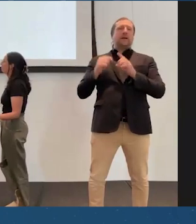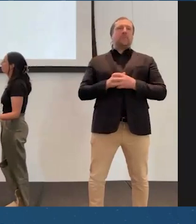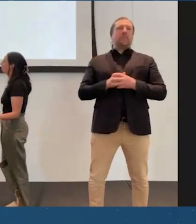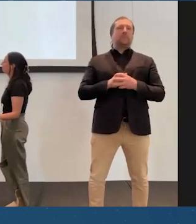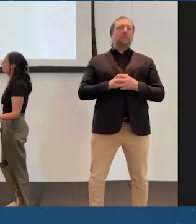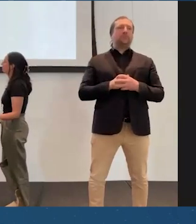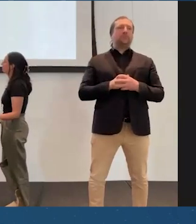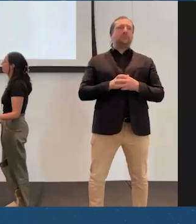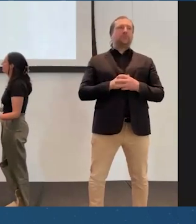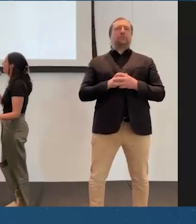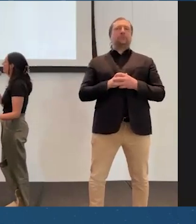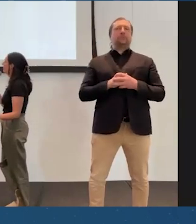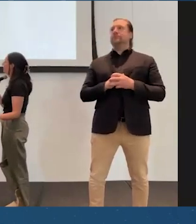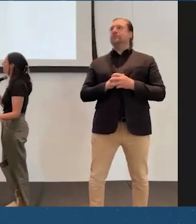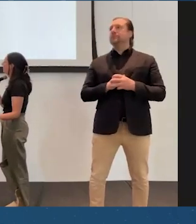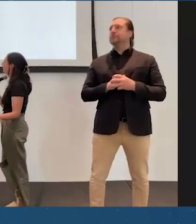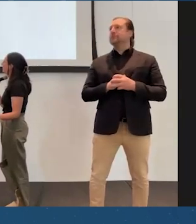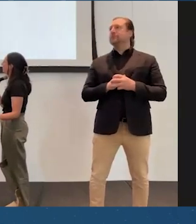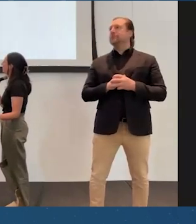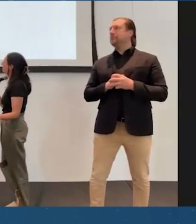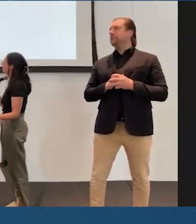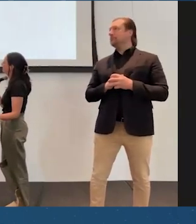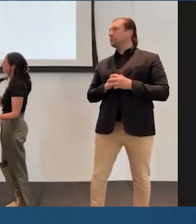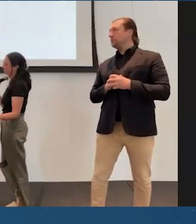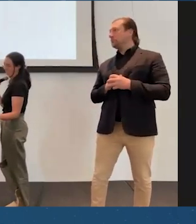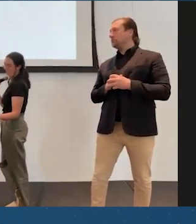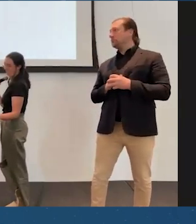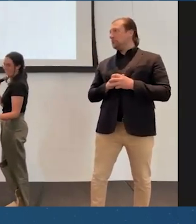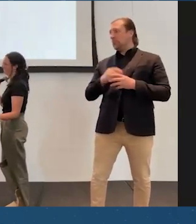all right, great. It's a little . Because I think this is an important point